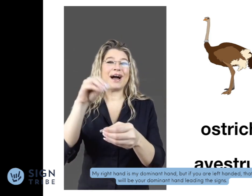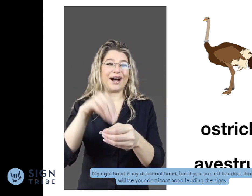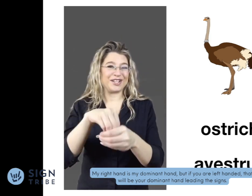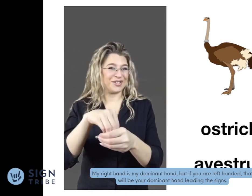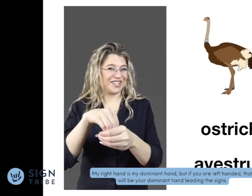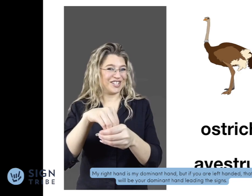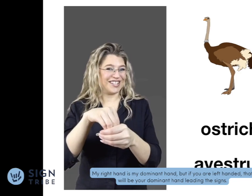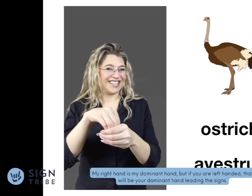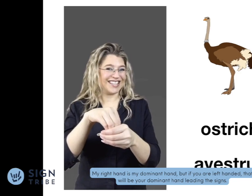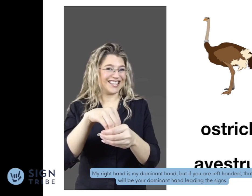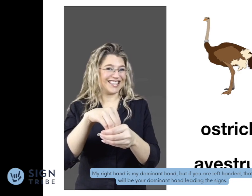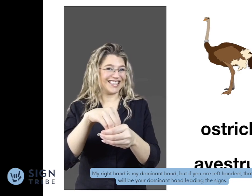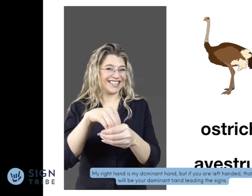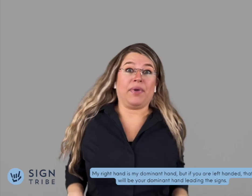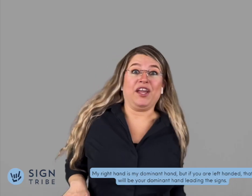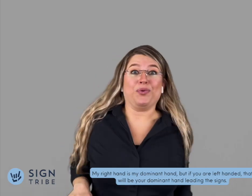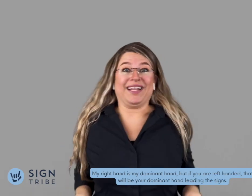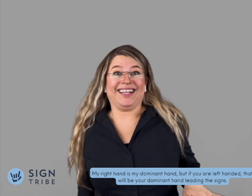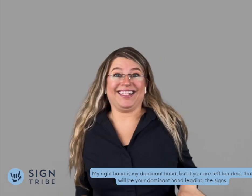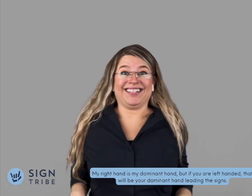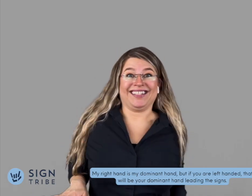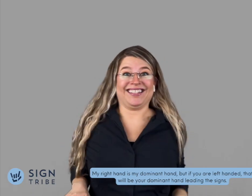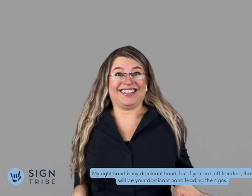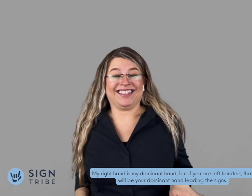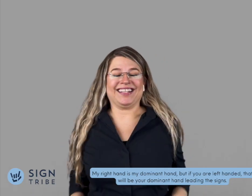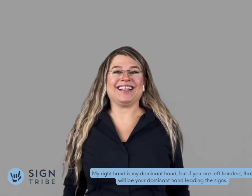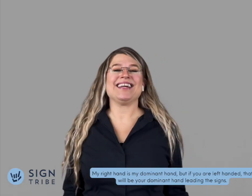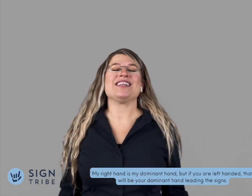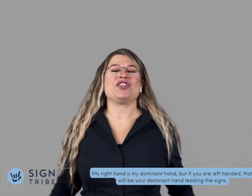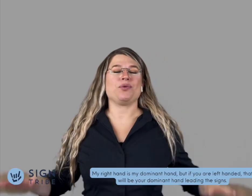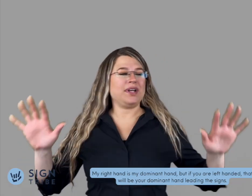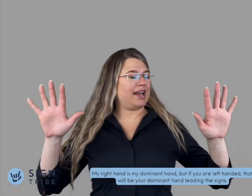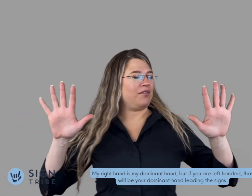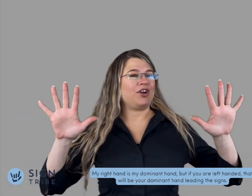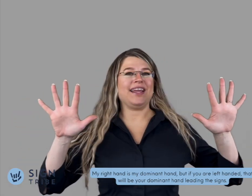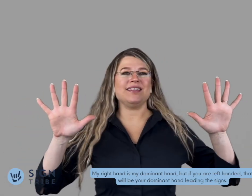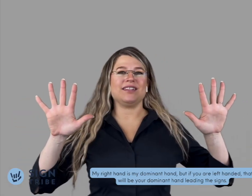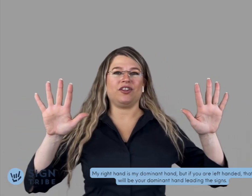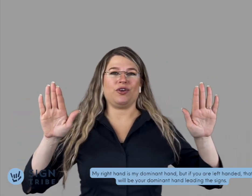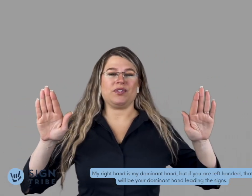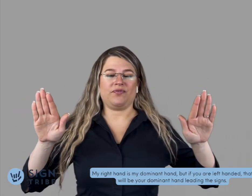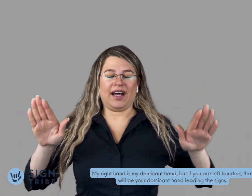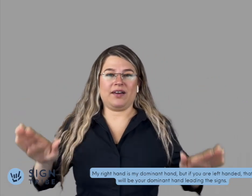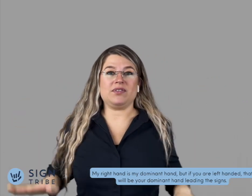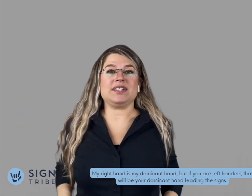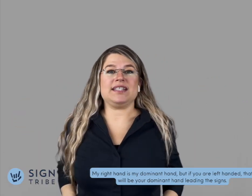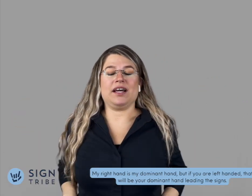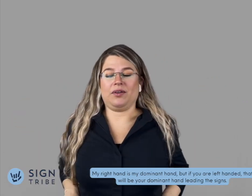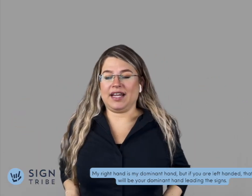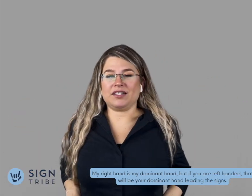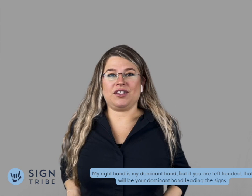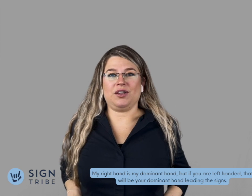Ostrich. Penguin. So you're going to have your hands in closed fives down next to you,